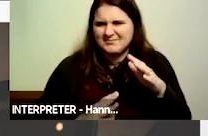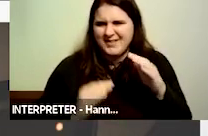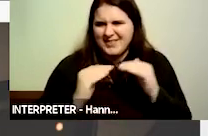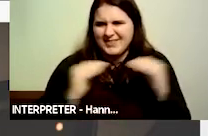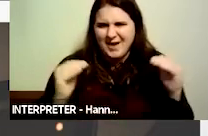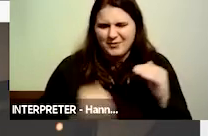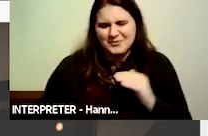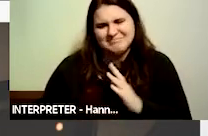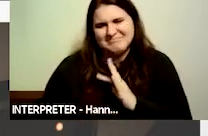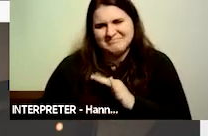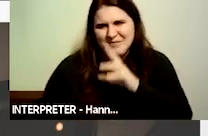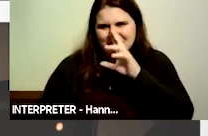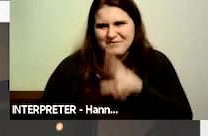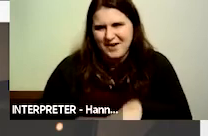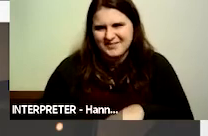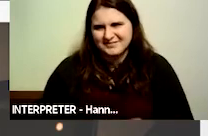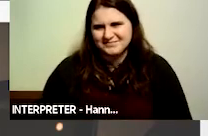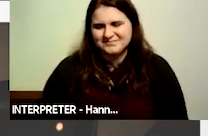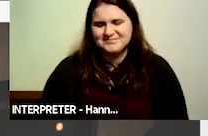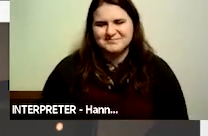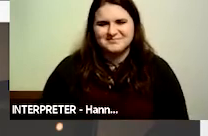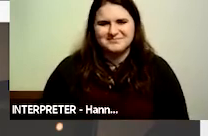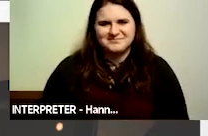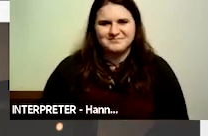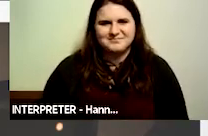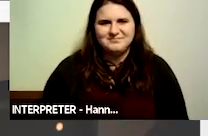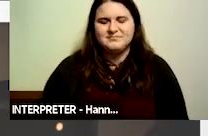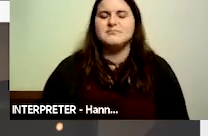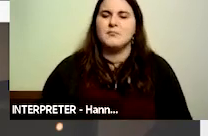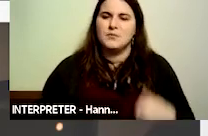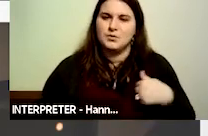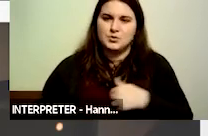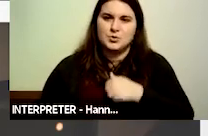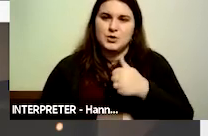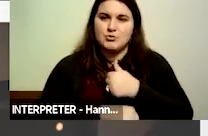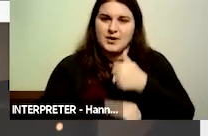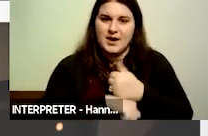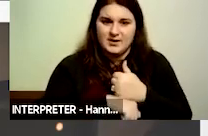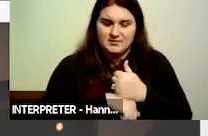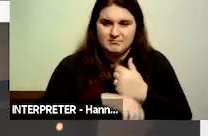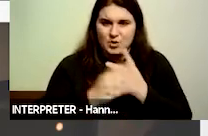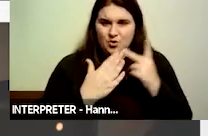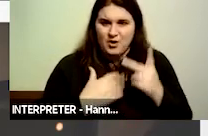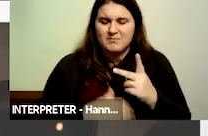Ben Woelk: So we created this program. These are actually magnets. These were physical belts